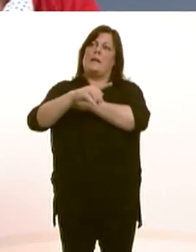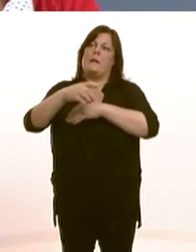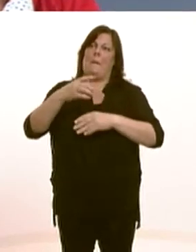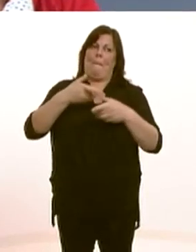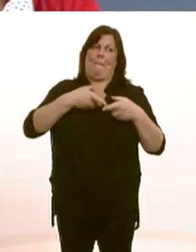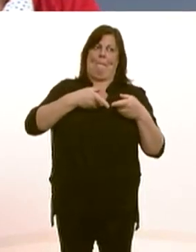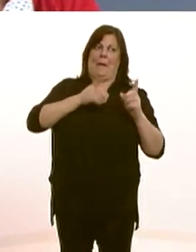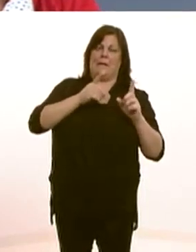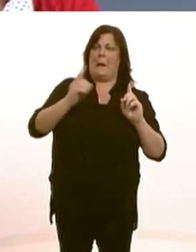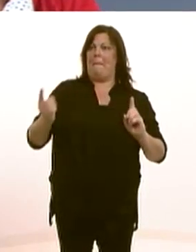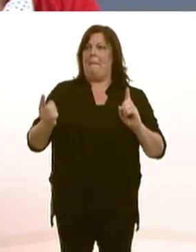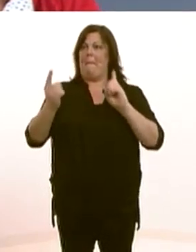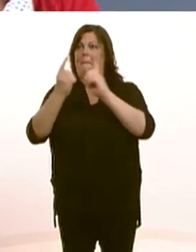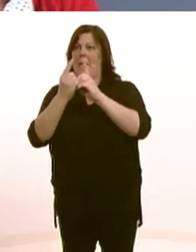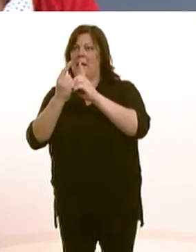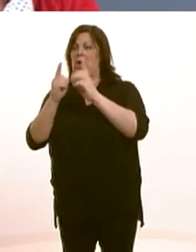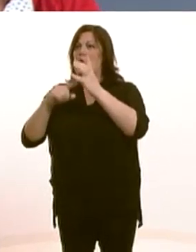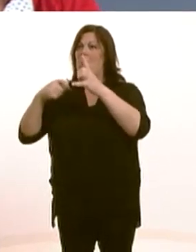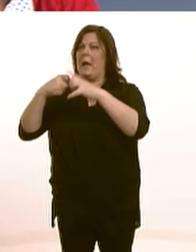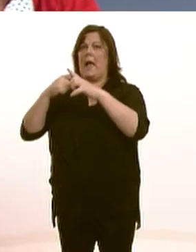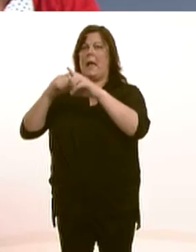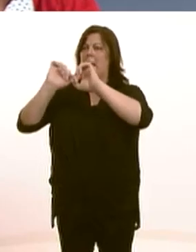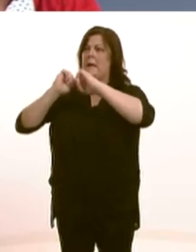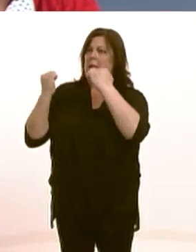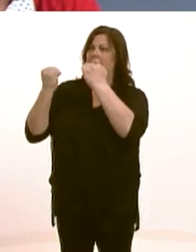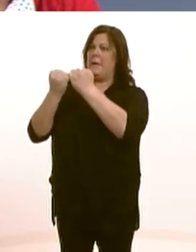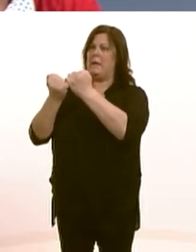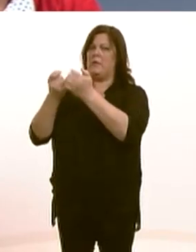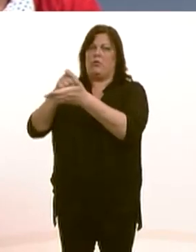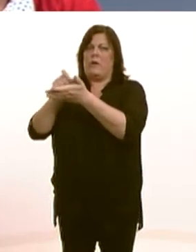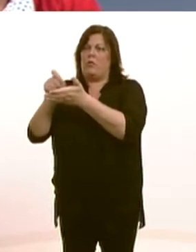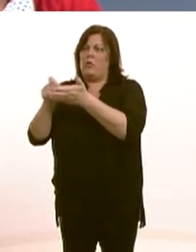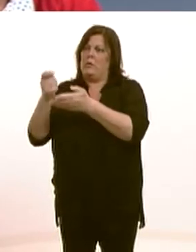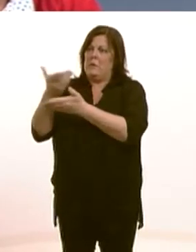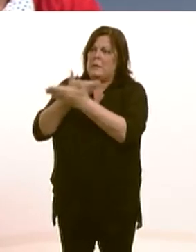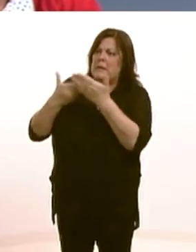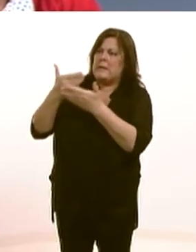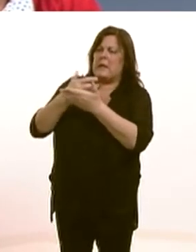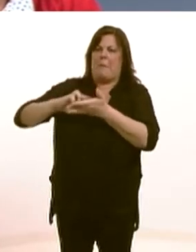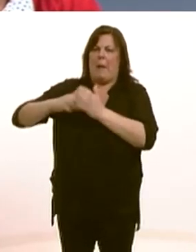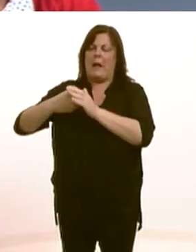for leaving the EU in order to discuss what role the Edinburgh administration could play